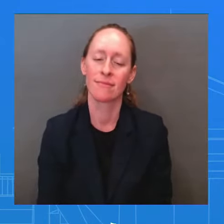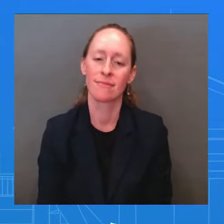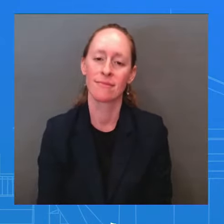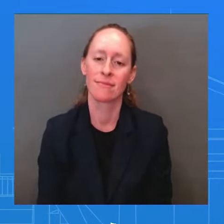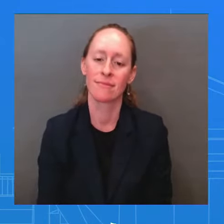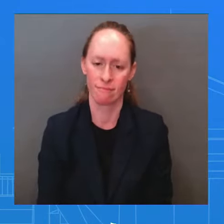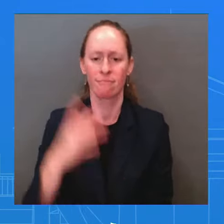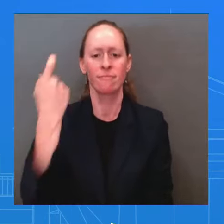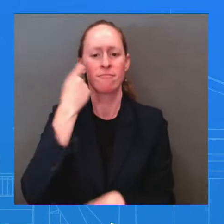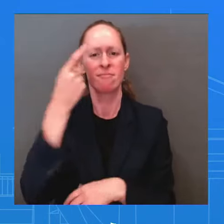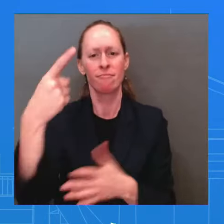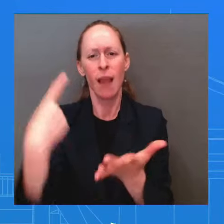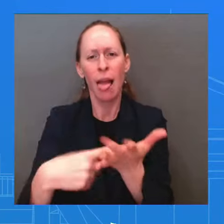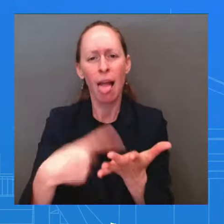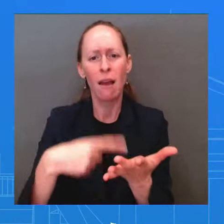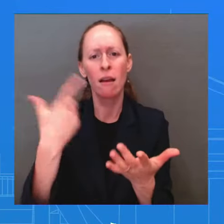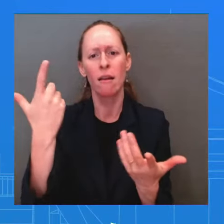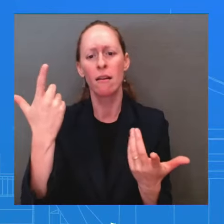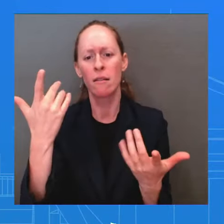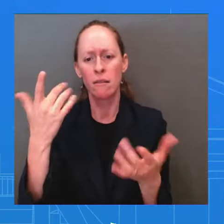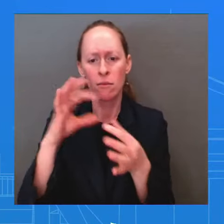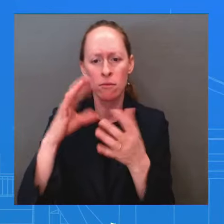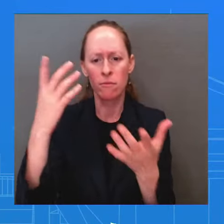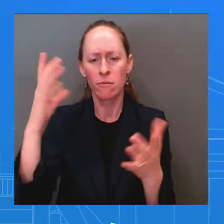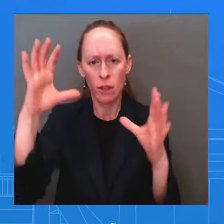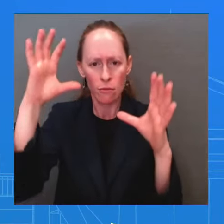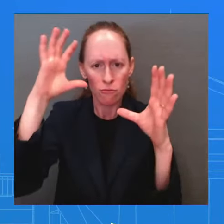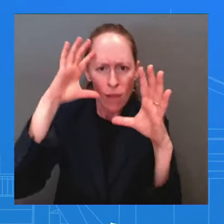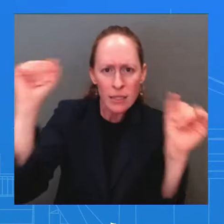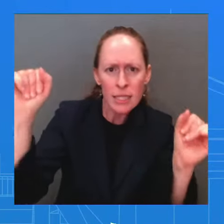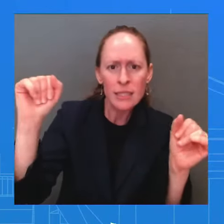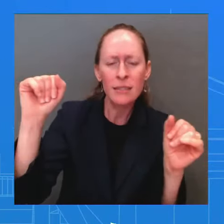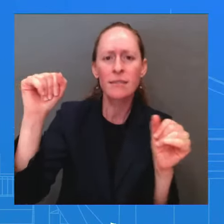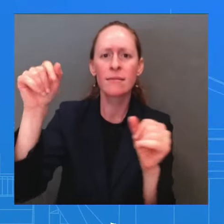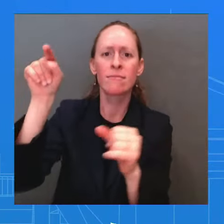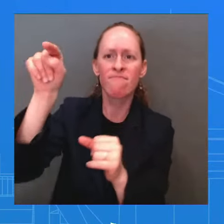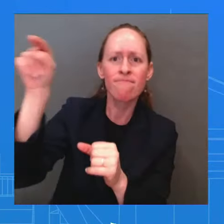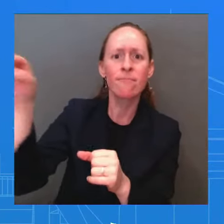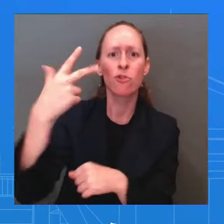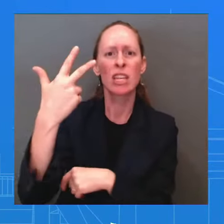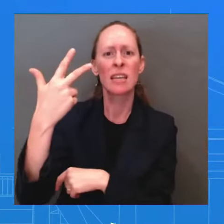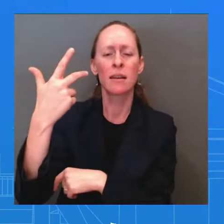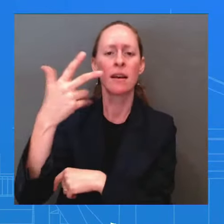and to the Big Three leaders, and Gene Sperling and Acting Secretary Su's involvement.